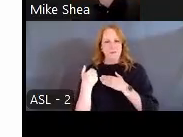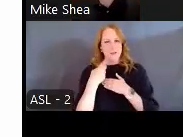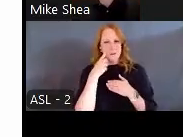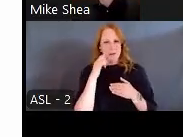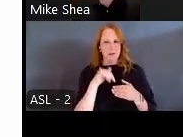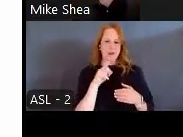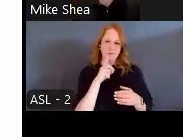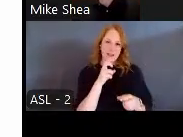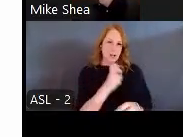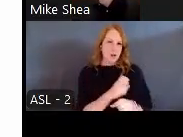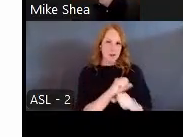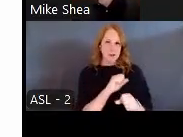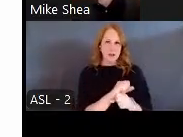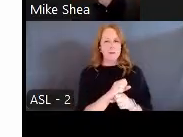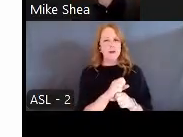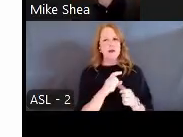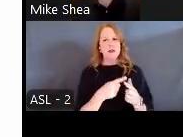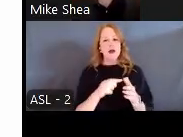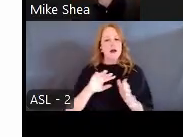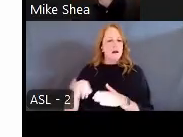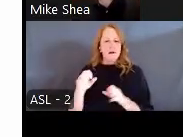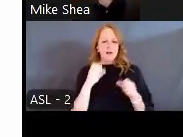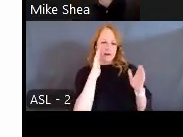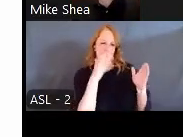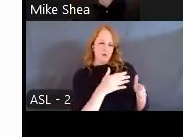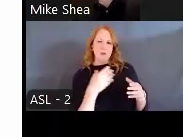and they can focus on coaching, which is a a huge skill they bring to the table that we're